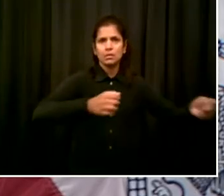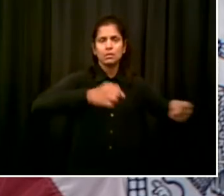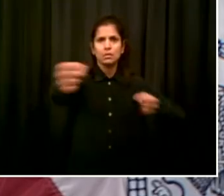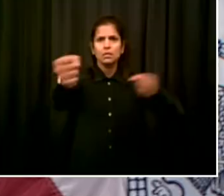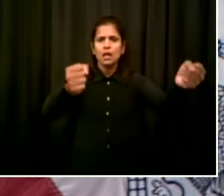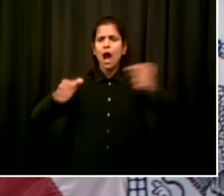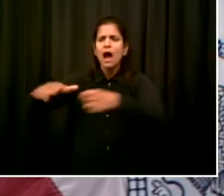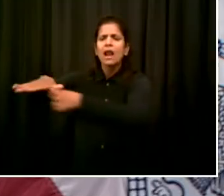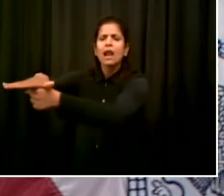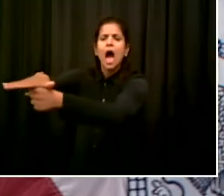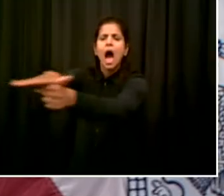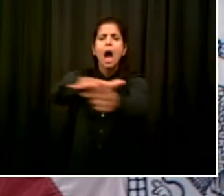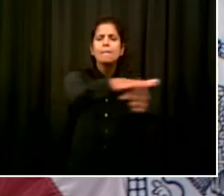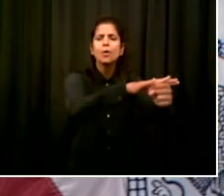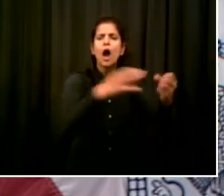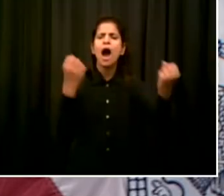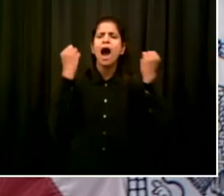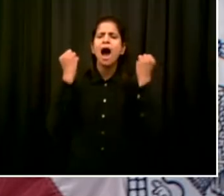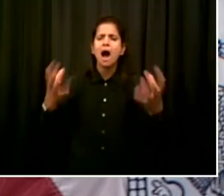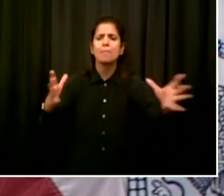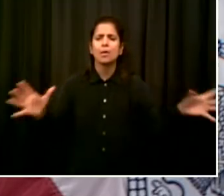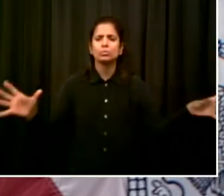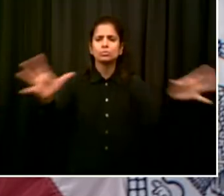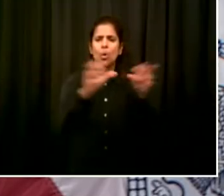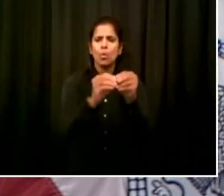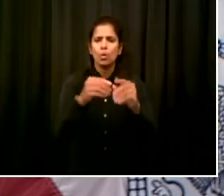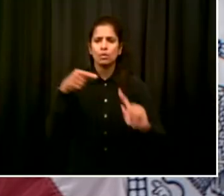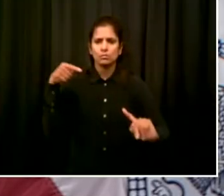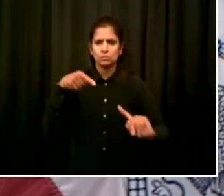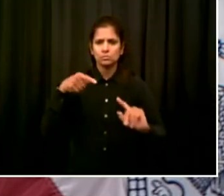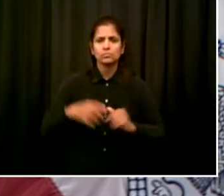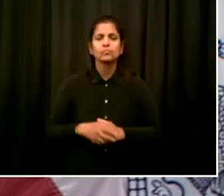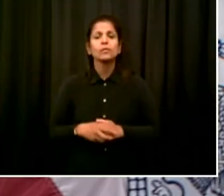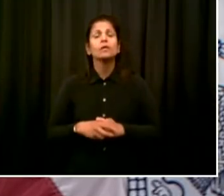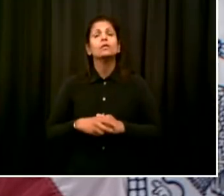CAN YOU FLUSH IT OUT A LITTLE BIT . THE ERWEREN'T MANY DETAILS IN THE PRESS